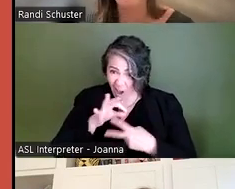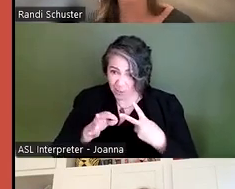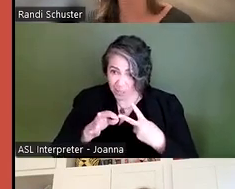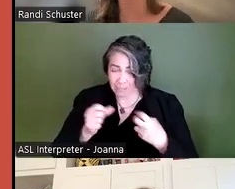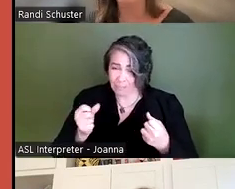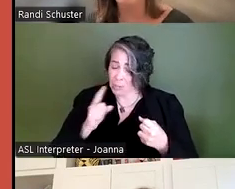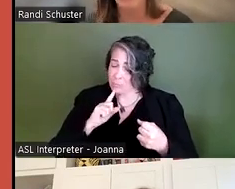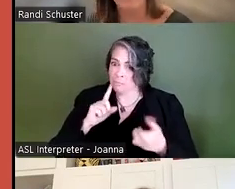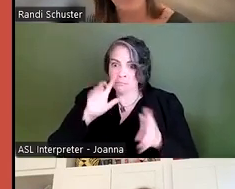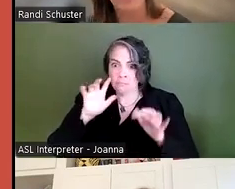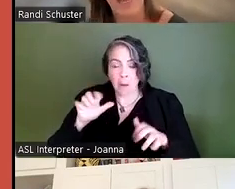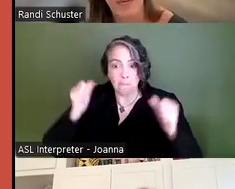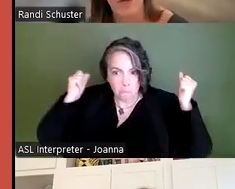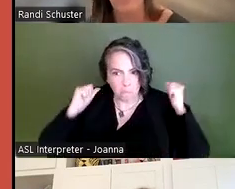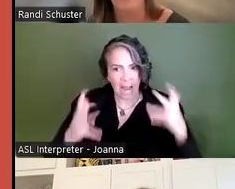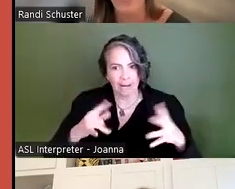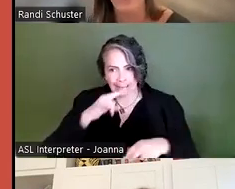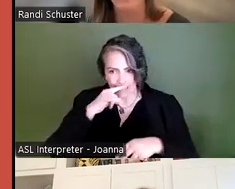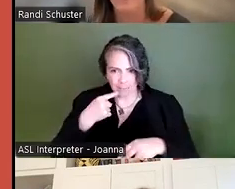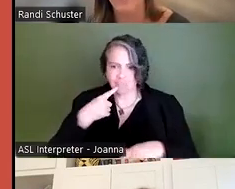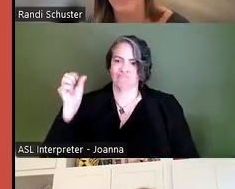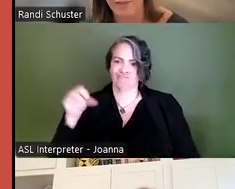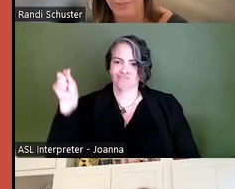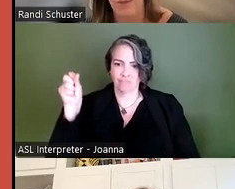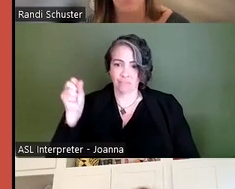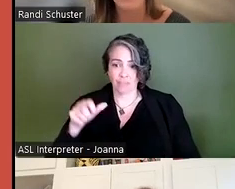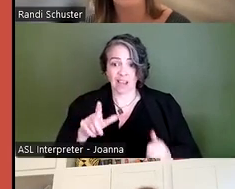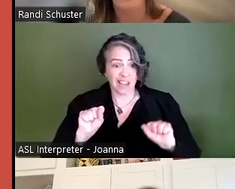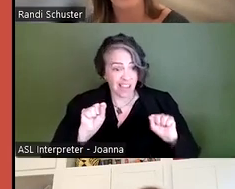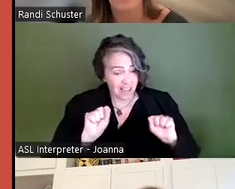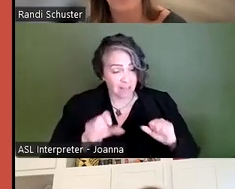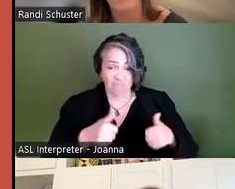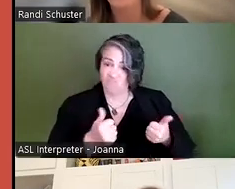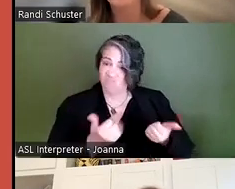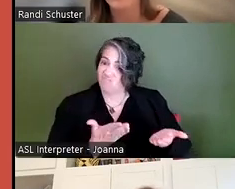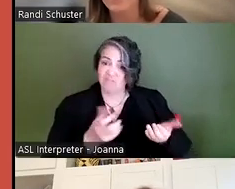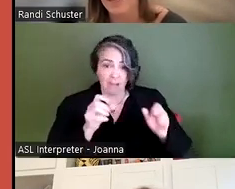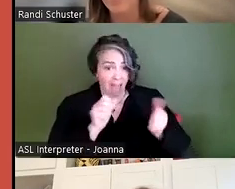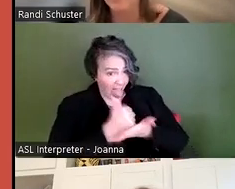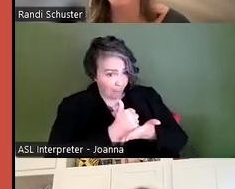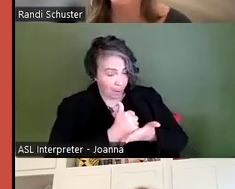If they were given the option to get help, they said yes, but one in five kids said yes.